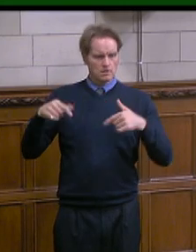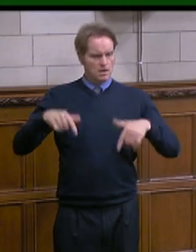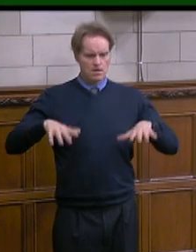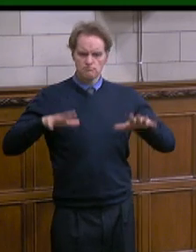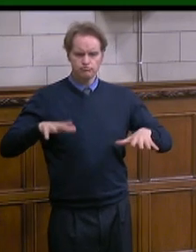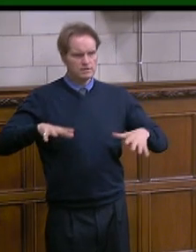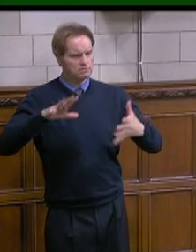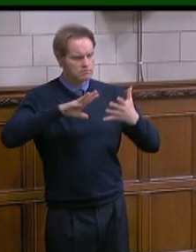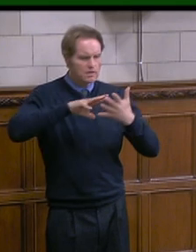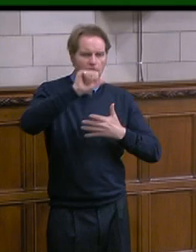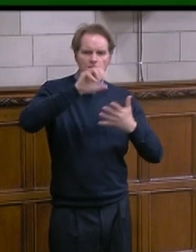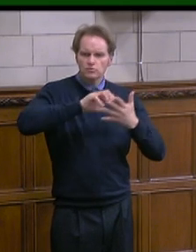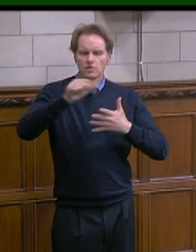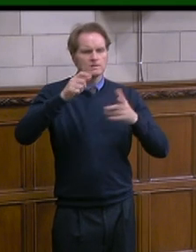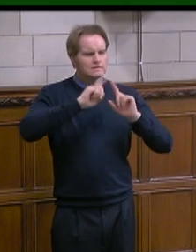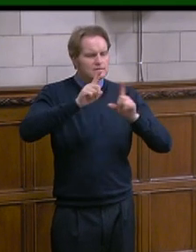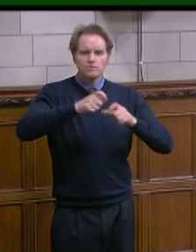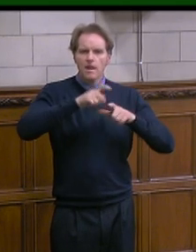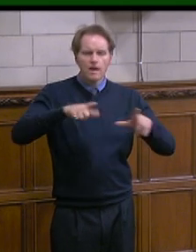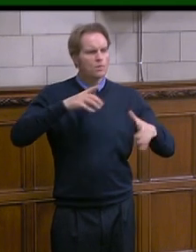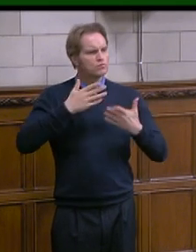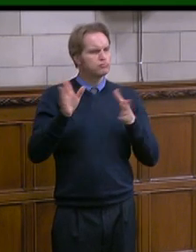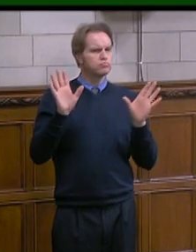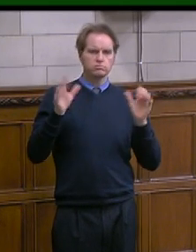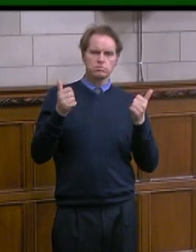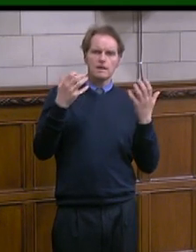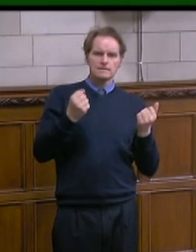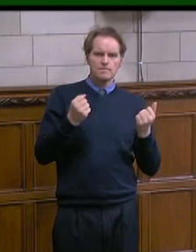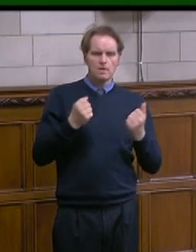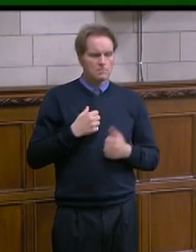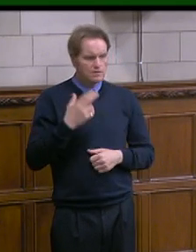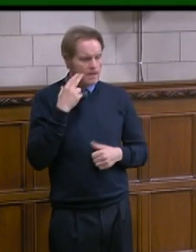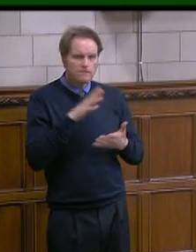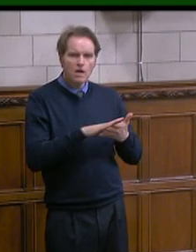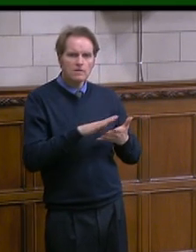deaf and the hard of hearing must be placed on the same level playing field.